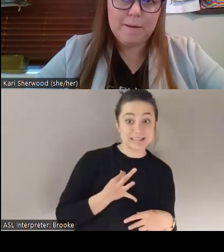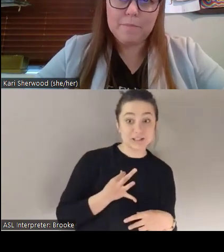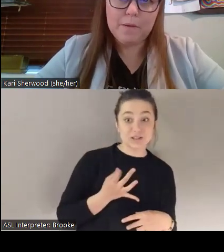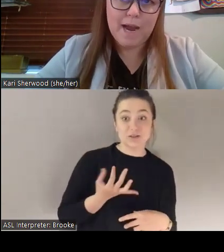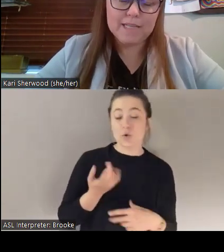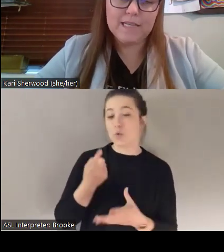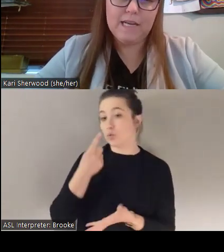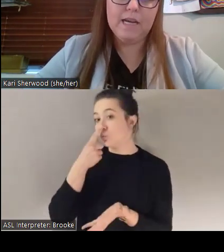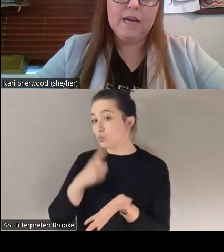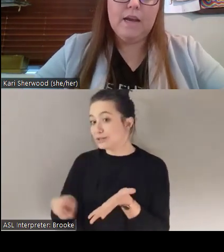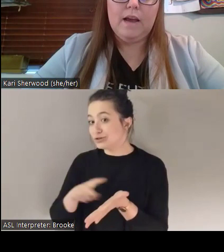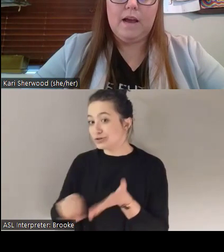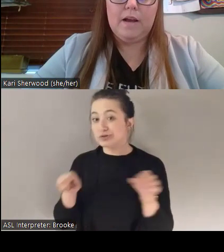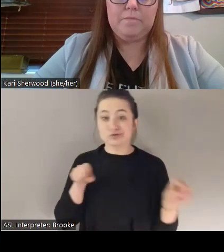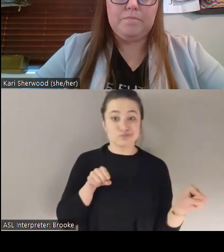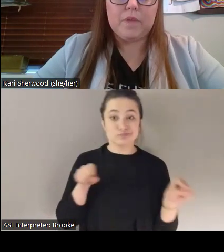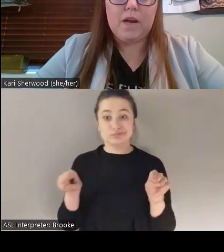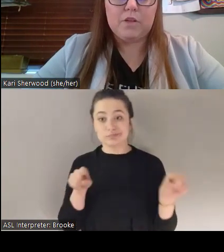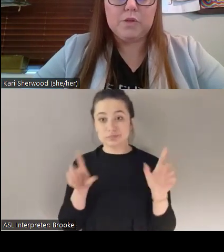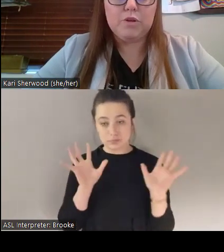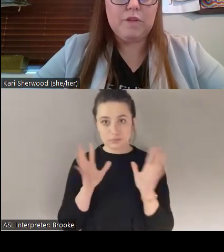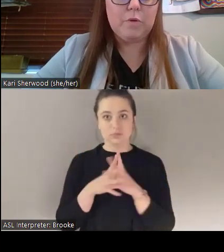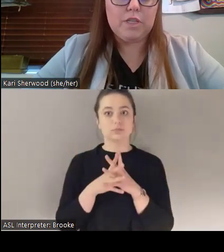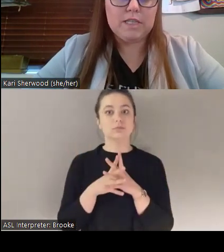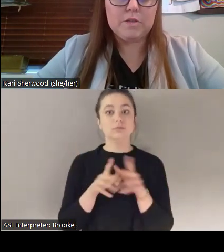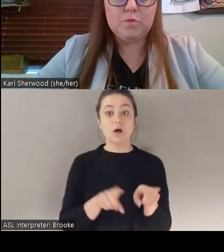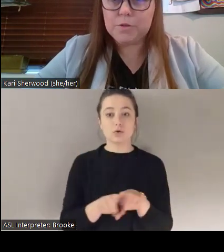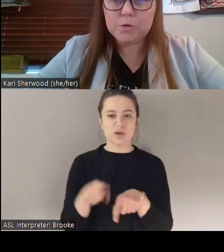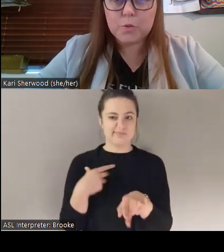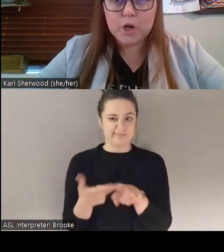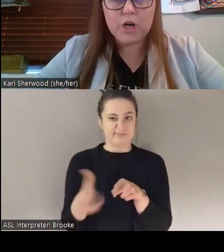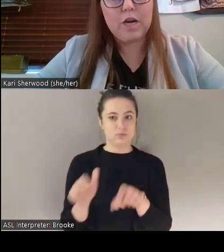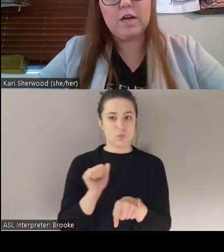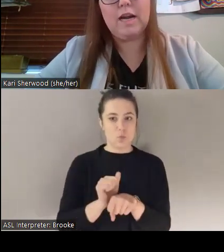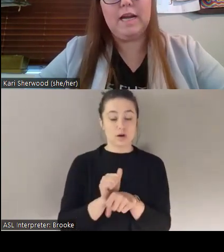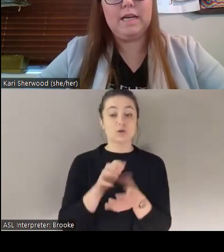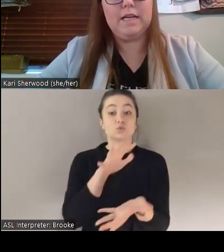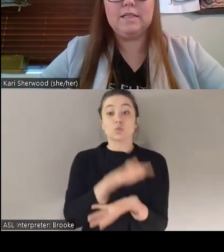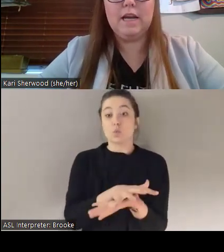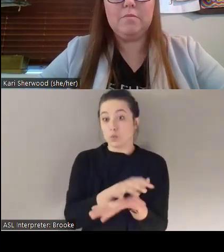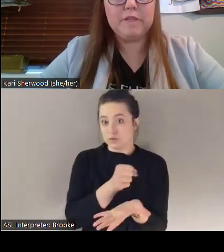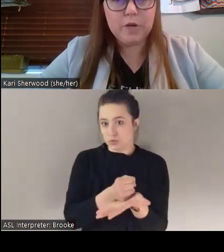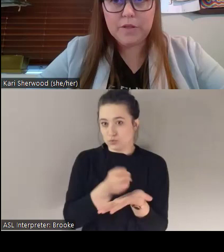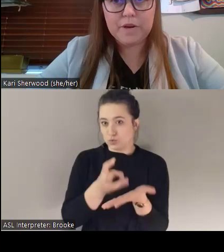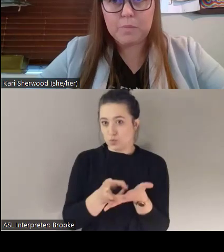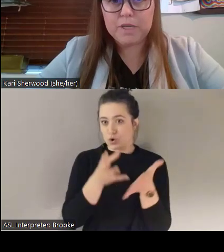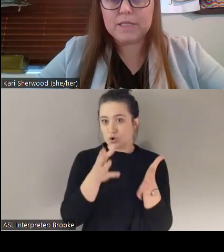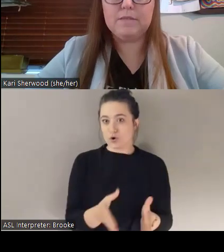capacity. I also briefly worked as a school social worker and a mental health therapist.